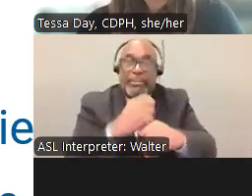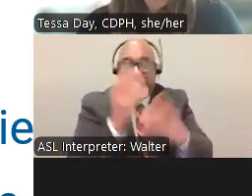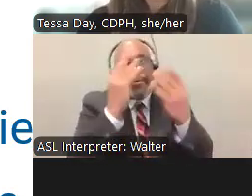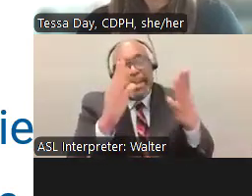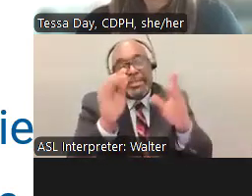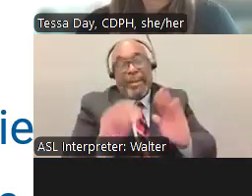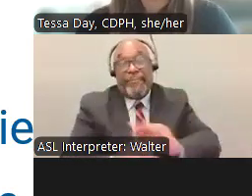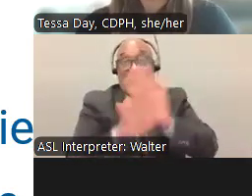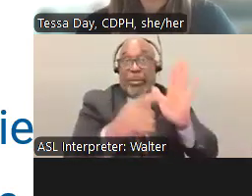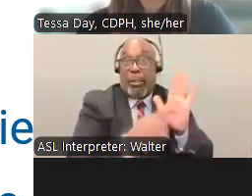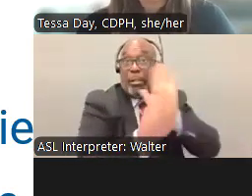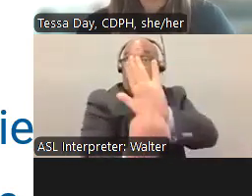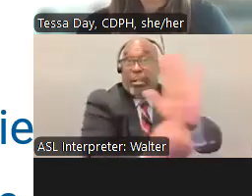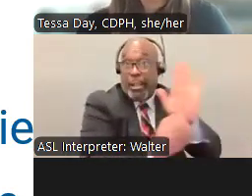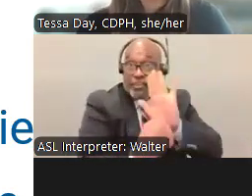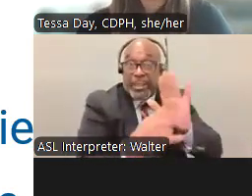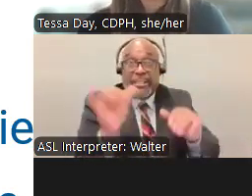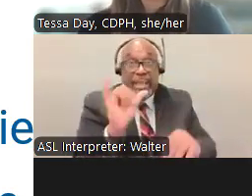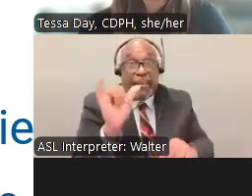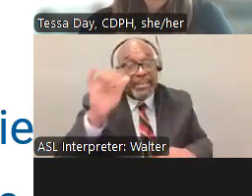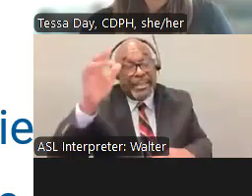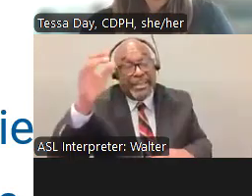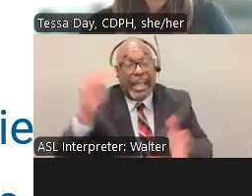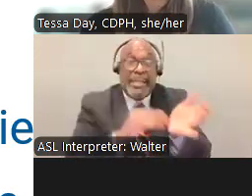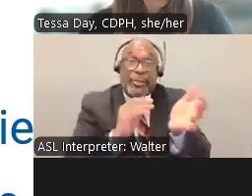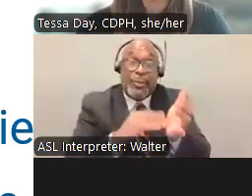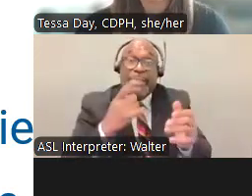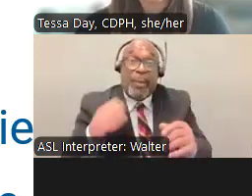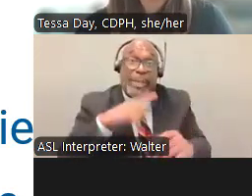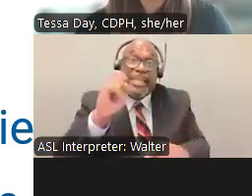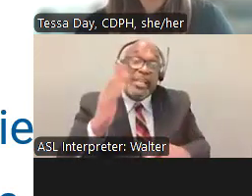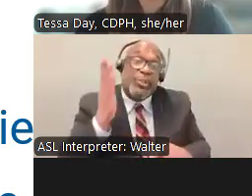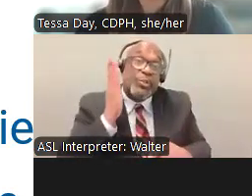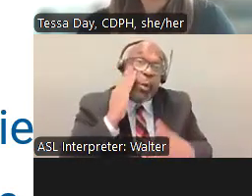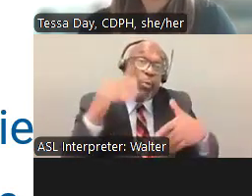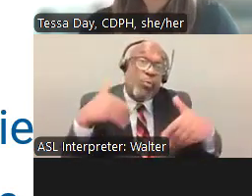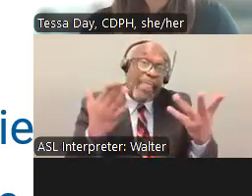13:37:27 first step, as Dr. Ige was 13:37:28 saying at the beginning which we 13:37:30 need to know what the problem is 13:37:32 to make progress towards fixing